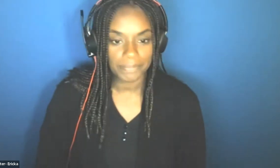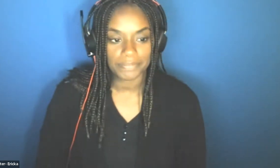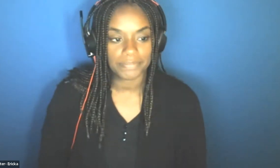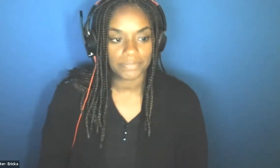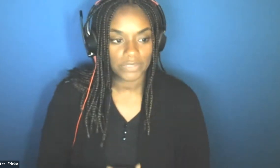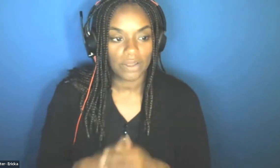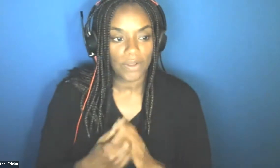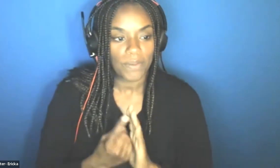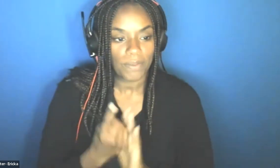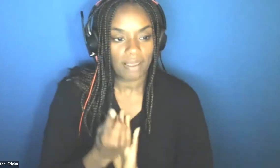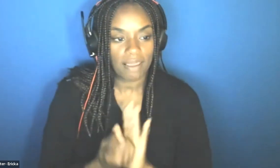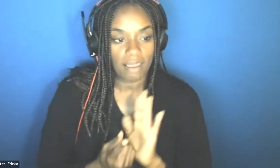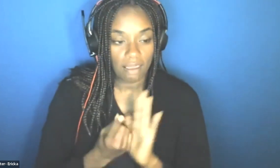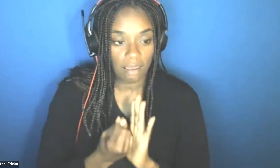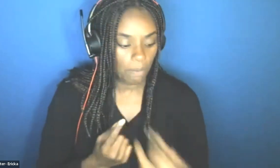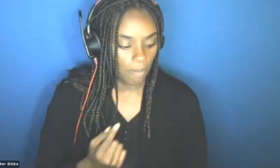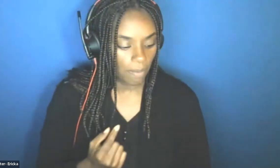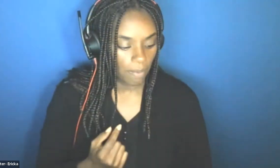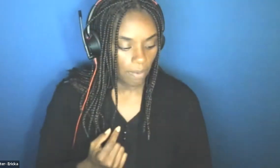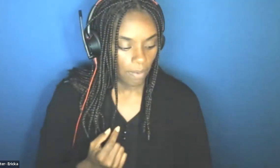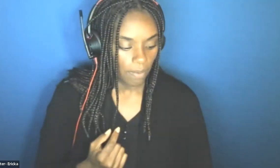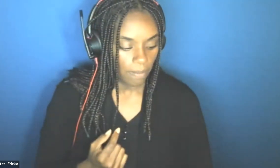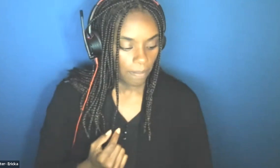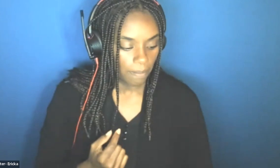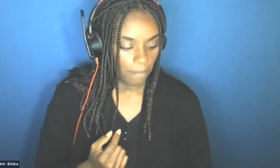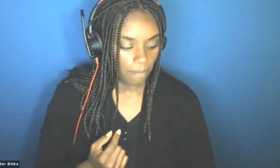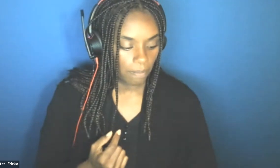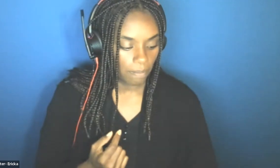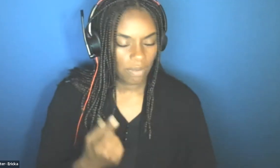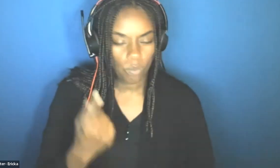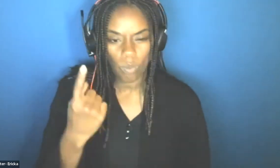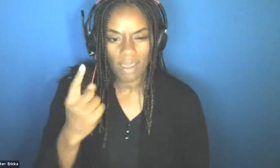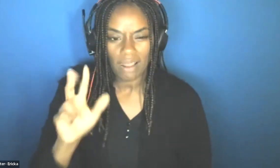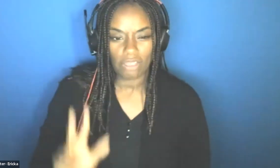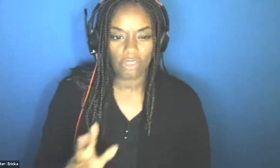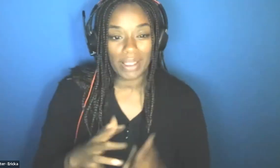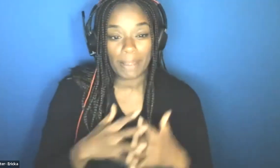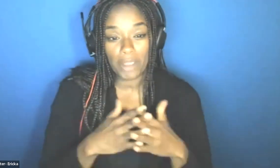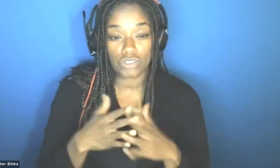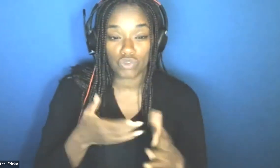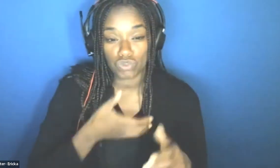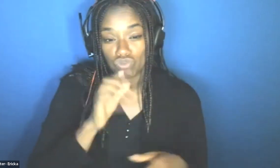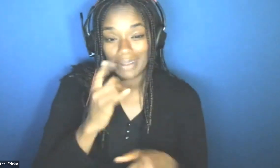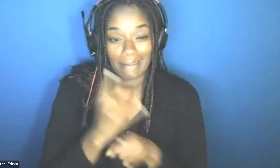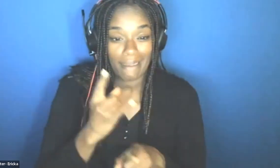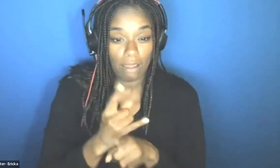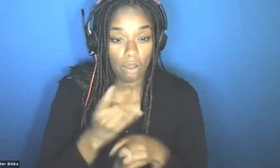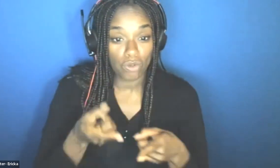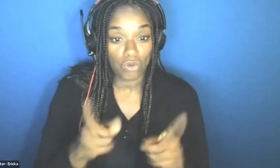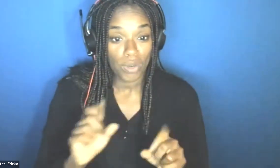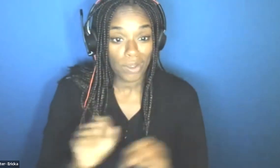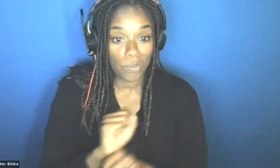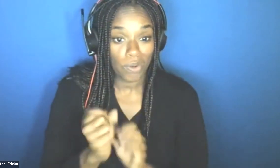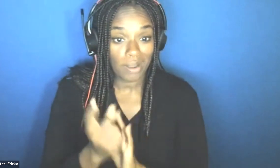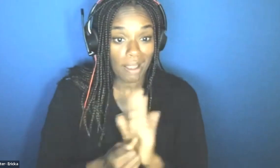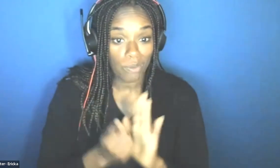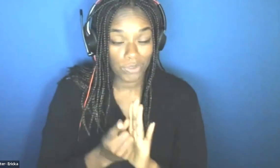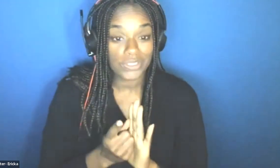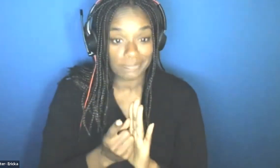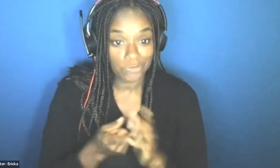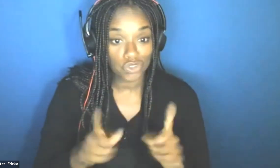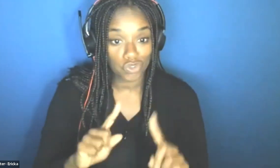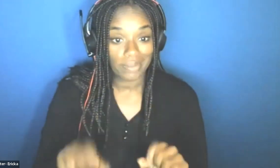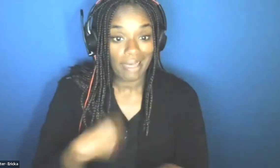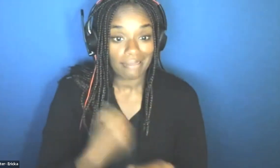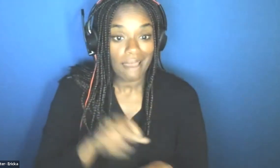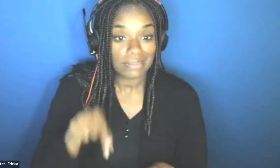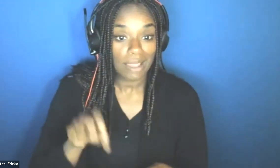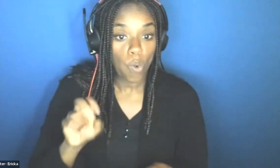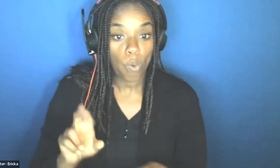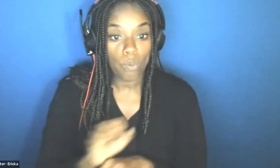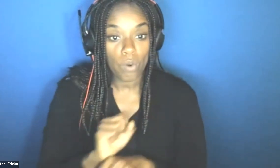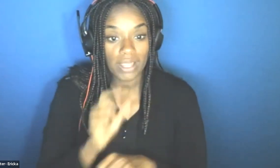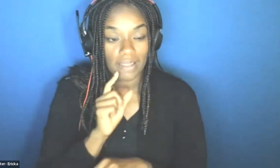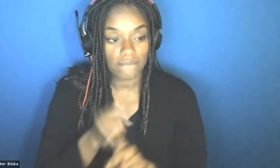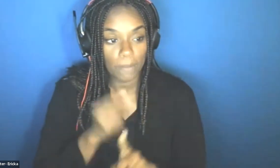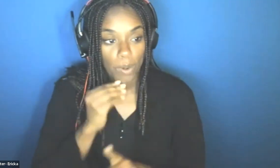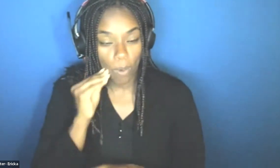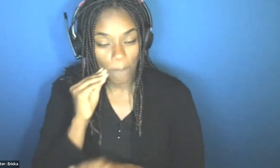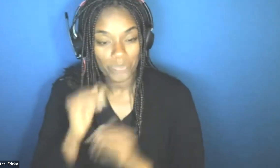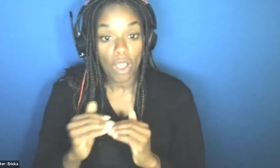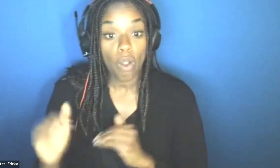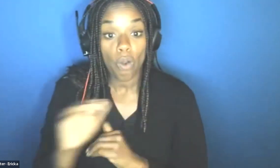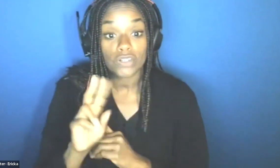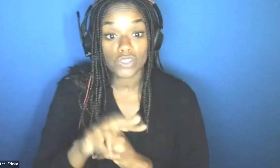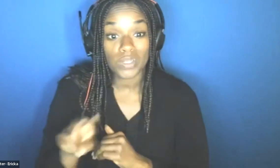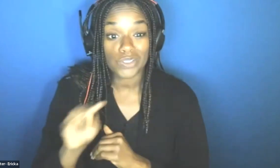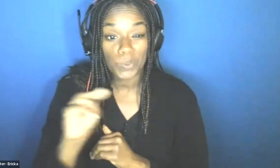illegal drugs -- continue to maintain employment.